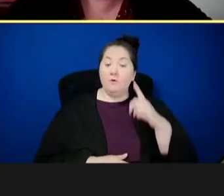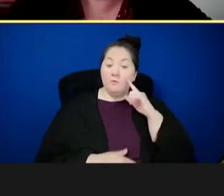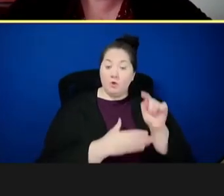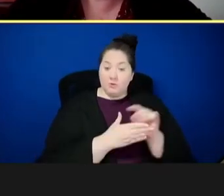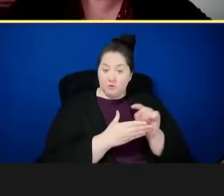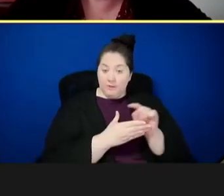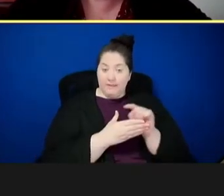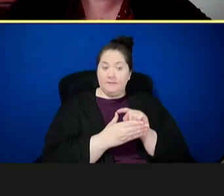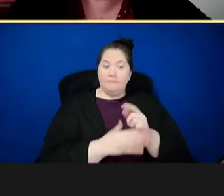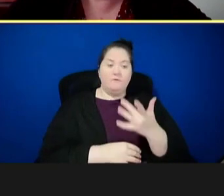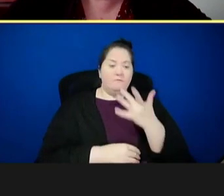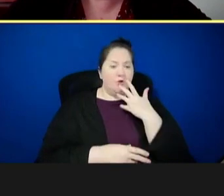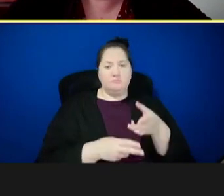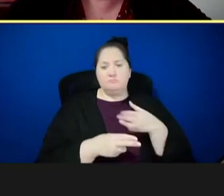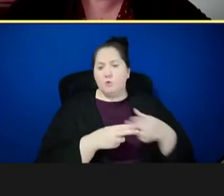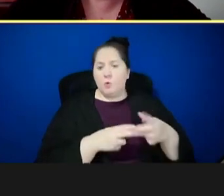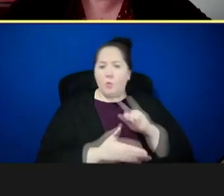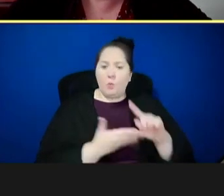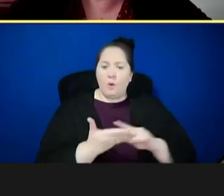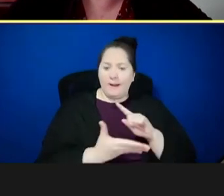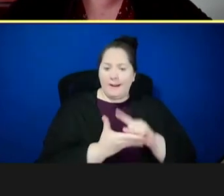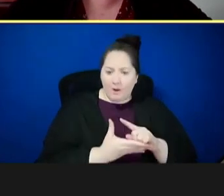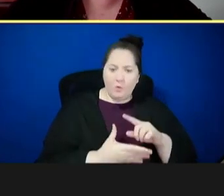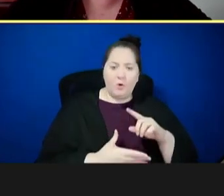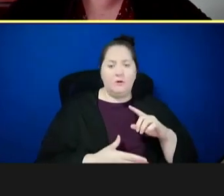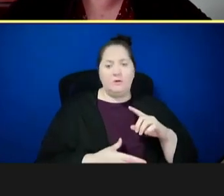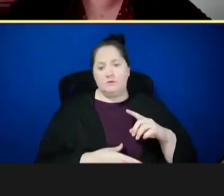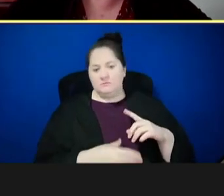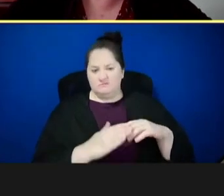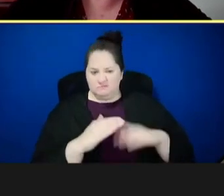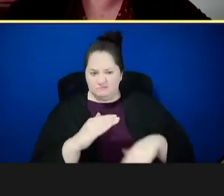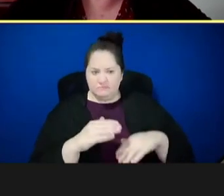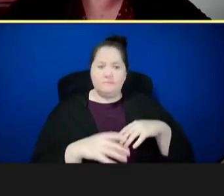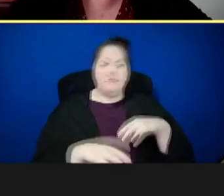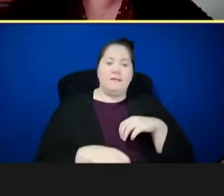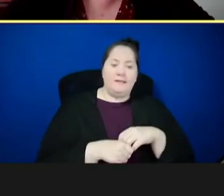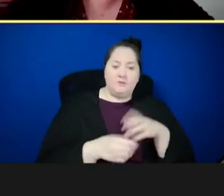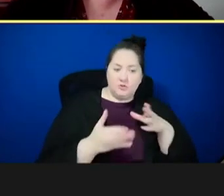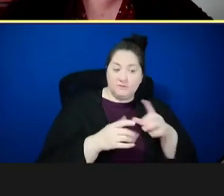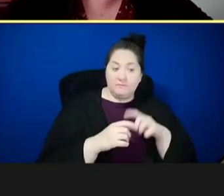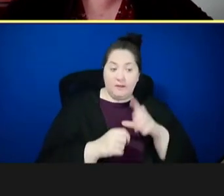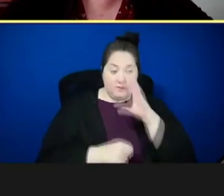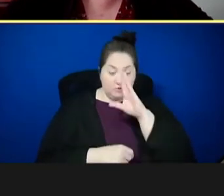prefer a brief paid in-service by a direct supervisor or administrator, and so we developed